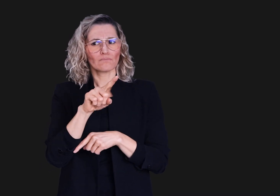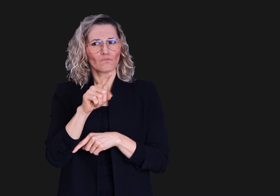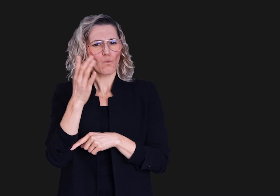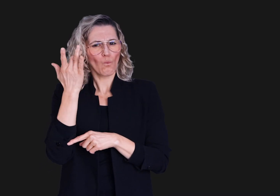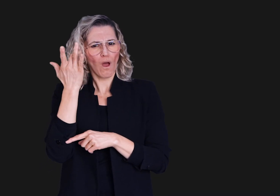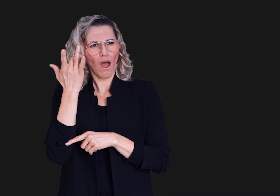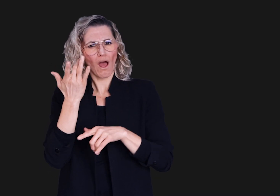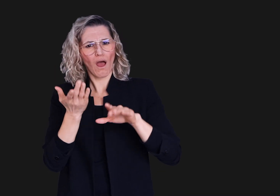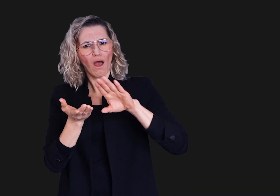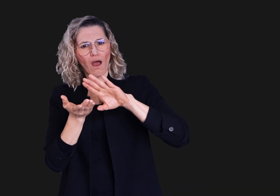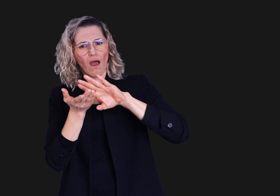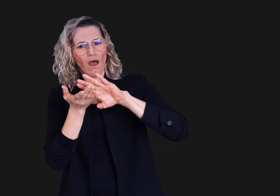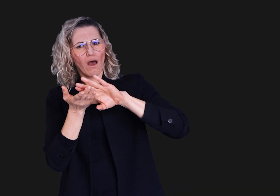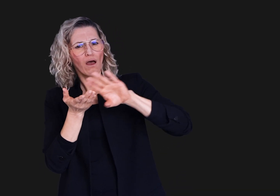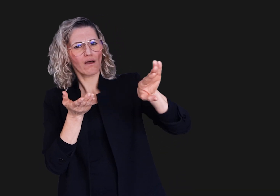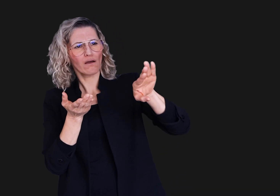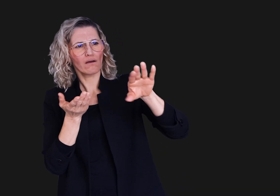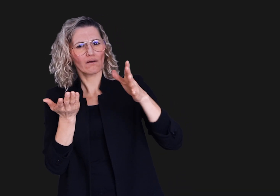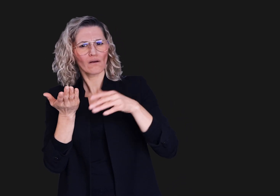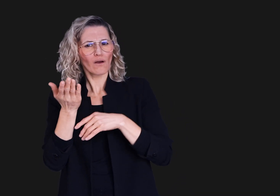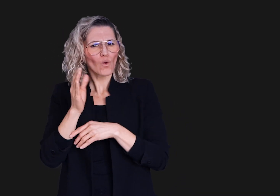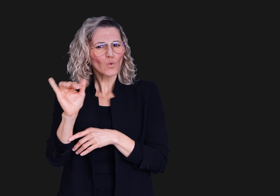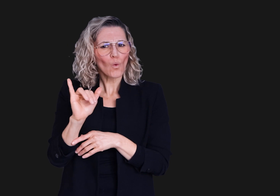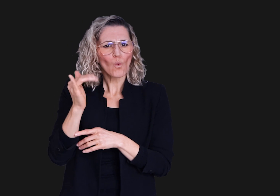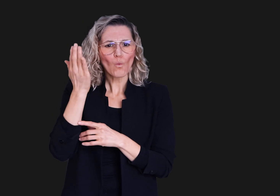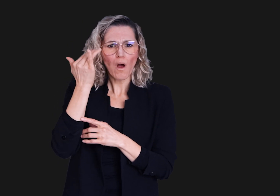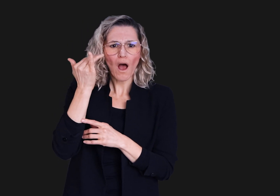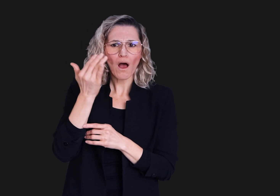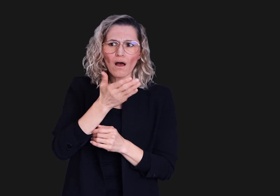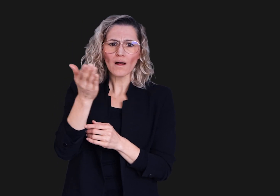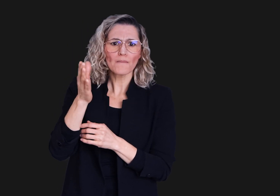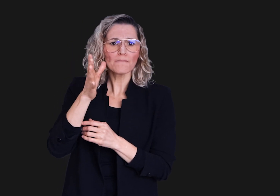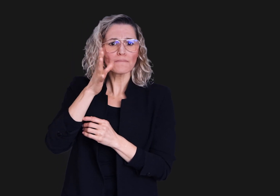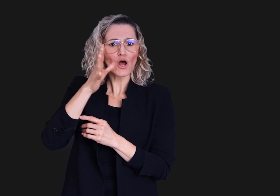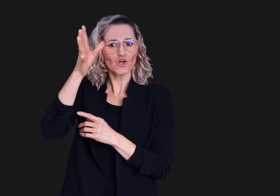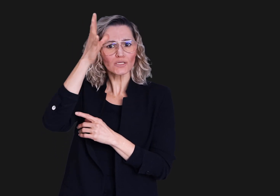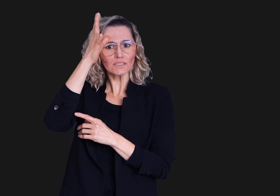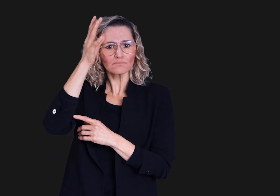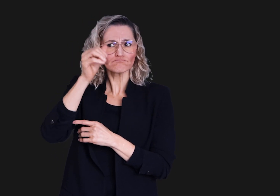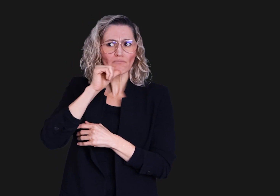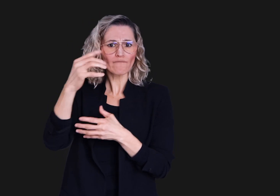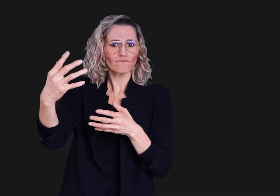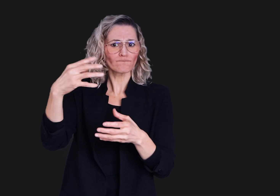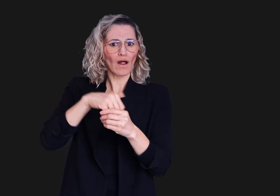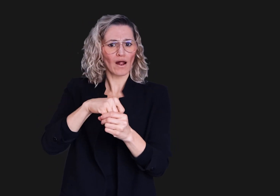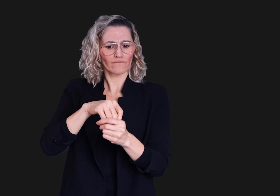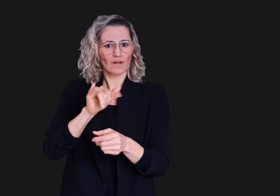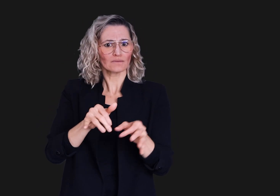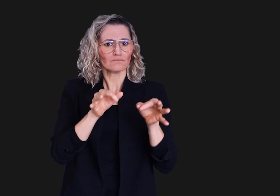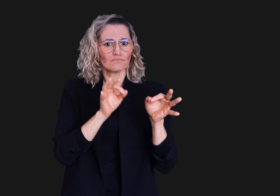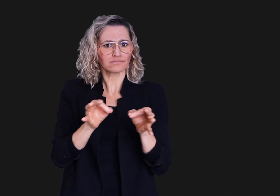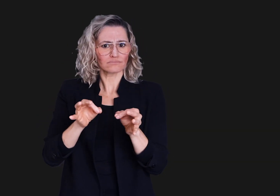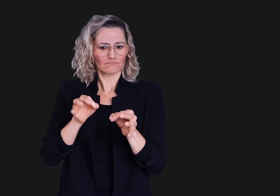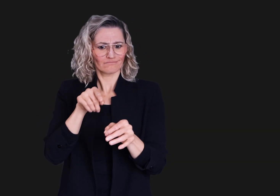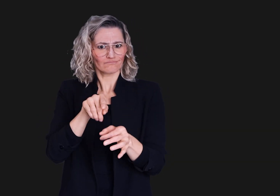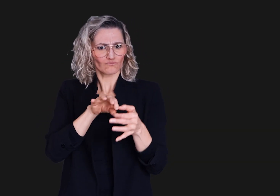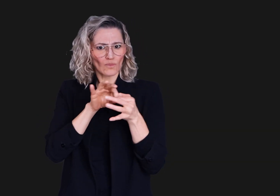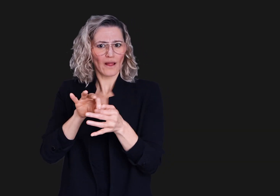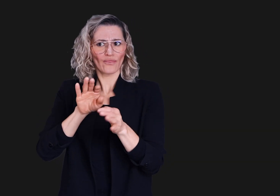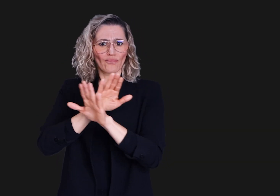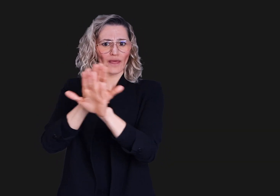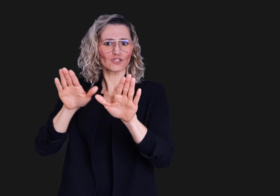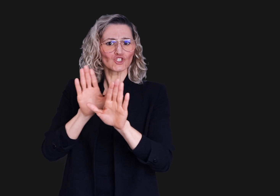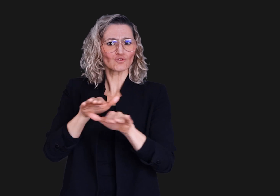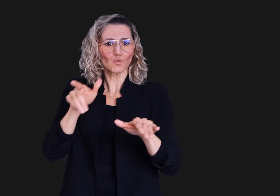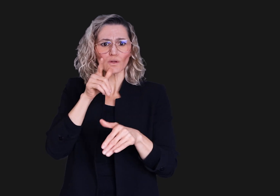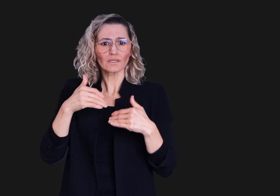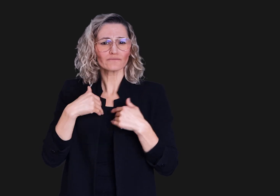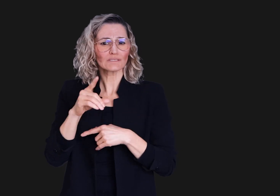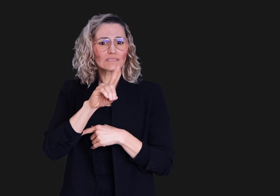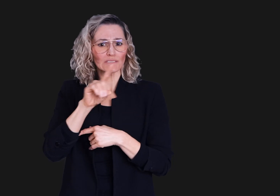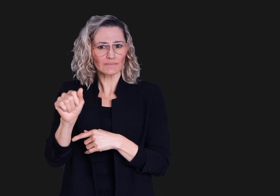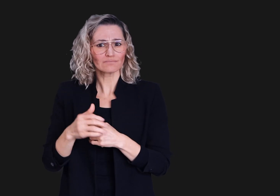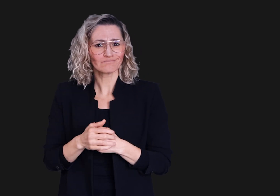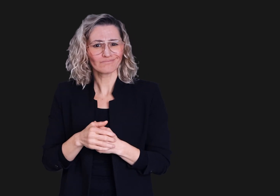We also wanted to know why parents were not involved in decisions about their children with disabilities.